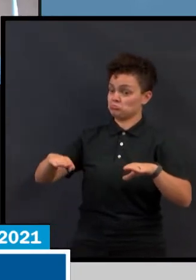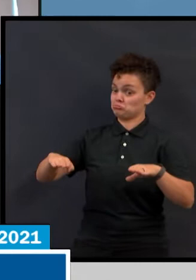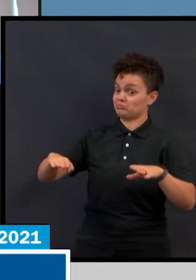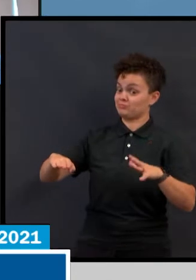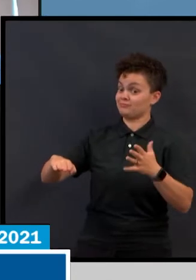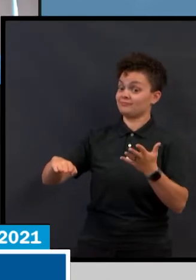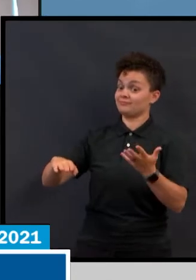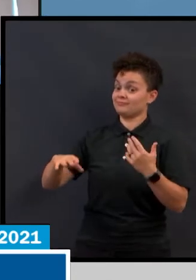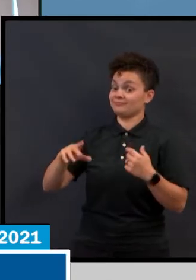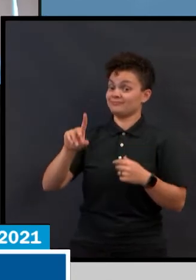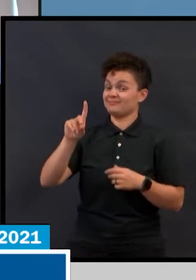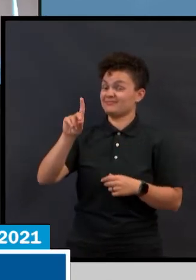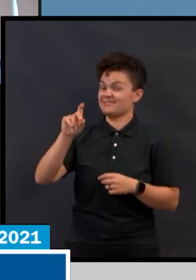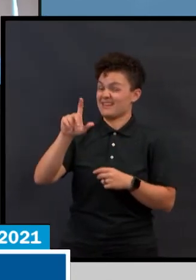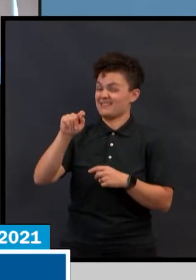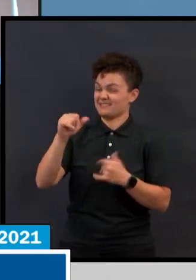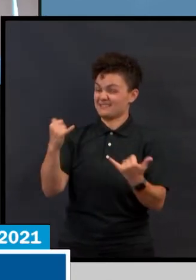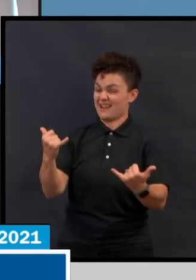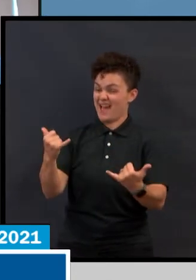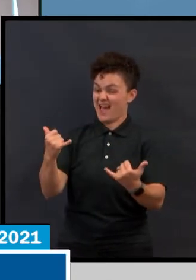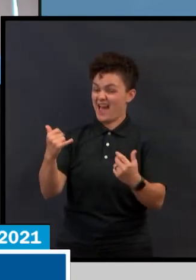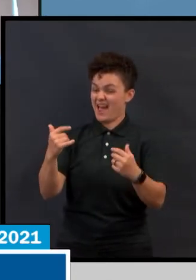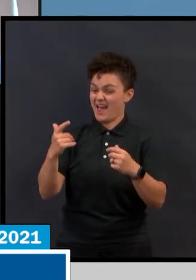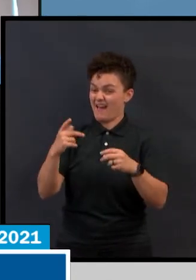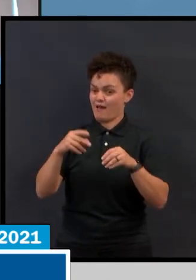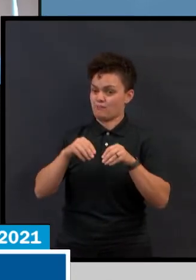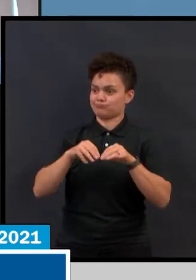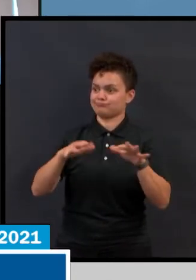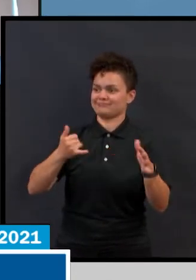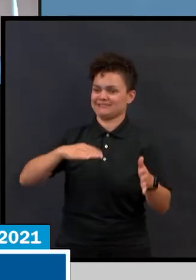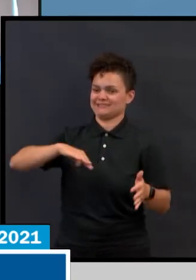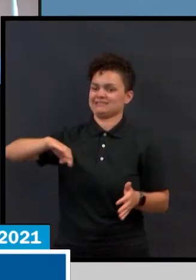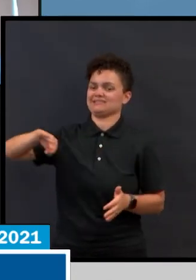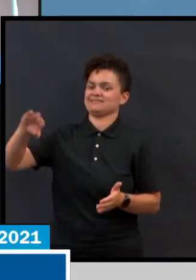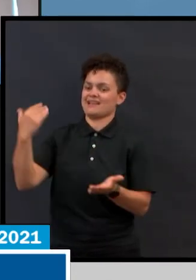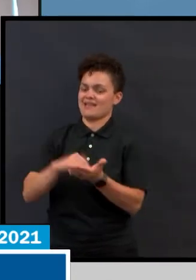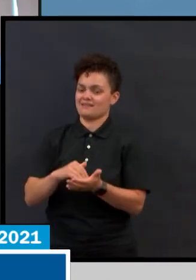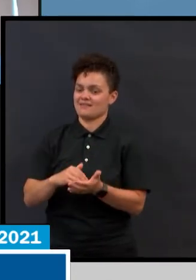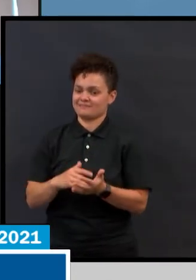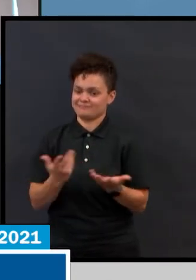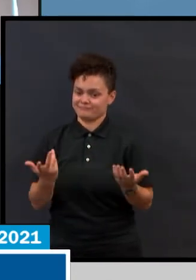came and now cases are going up the concern here is that when you look at that circle at the end